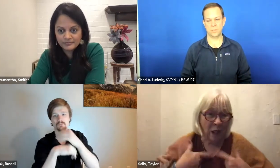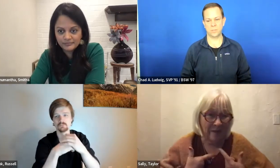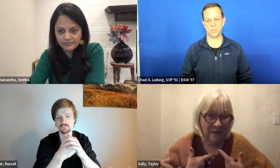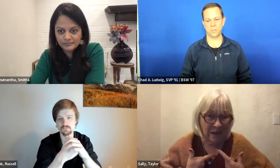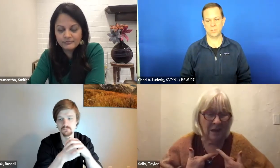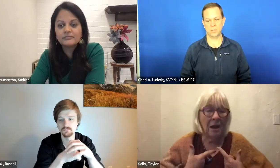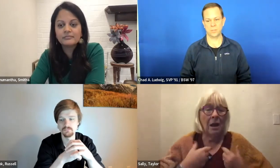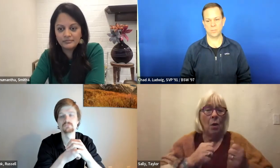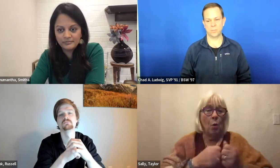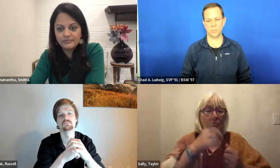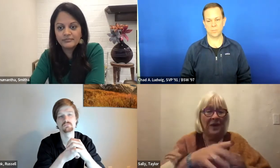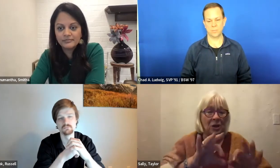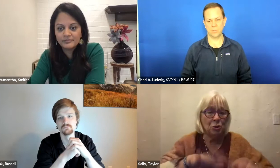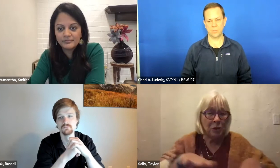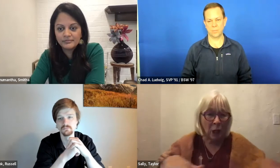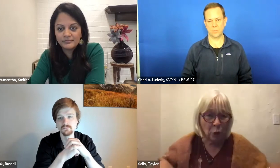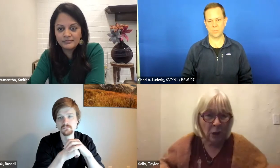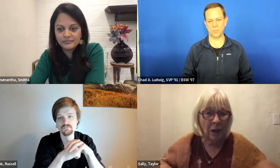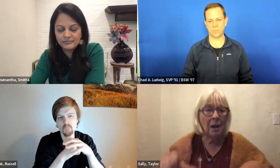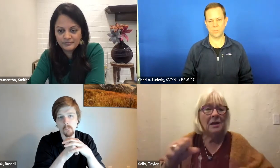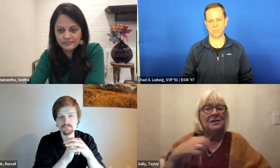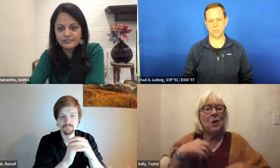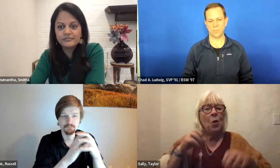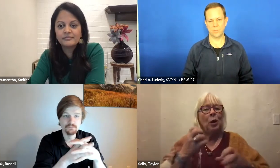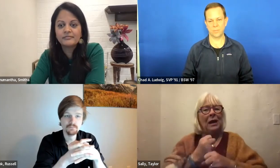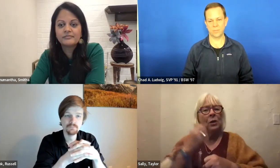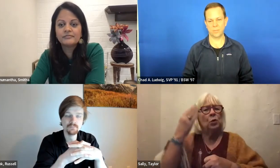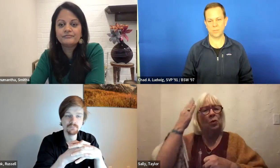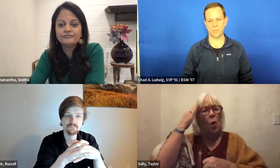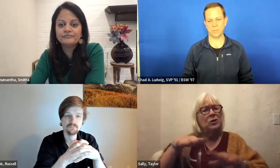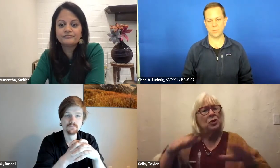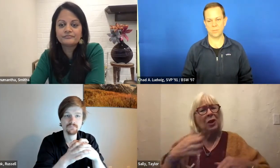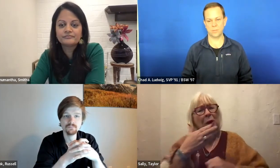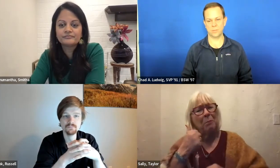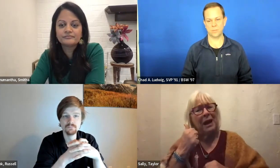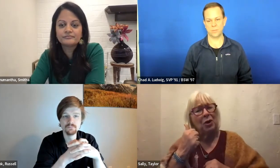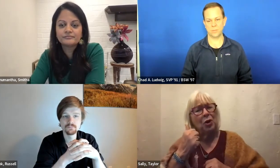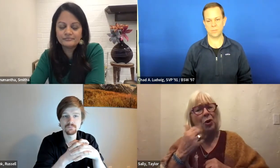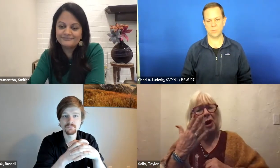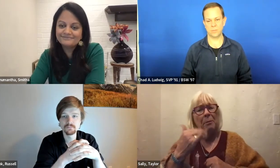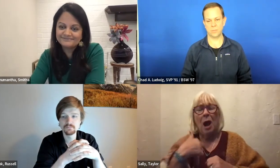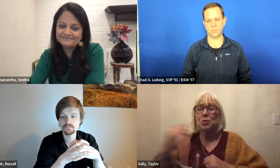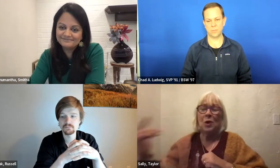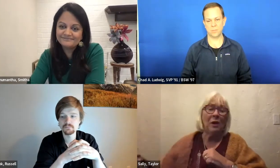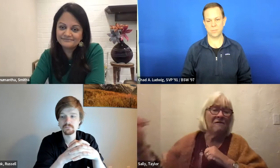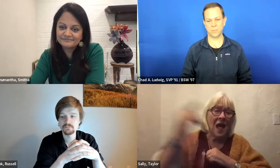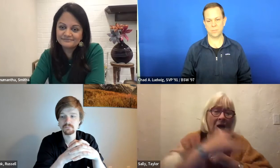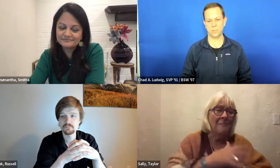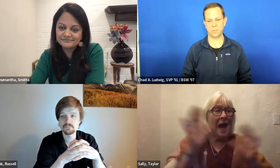and, you know, we had 3 kids, and they had children, as well, so we wanted to be able to get to know our grandchildren better,